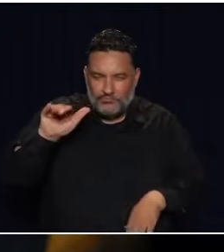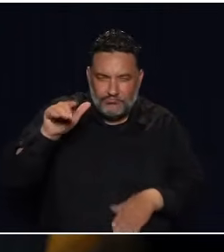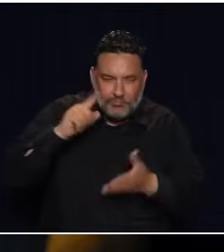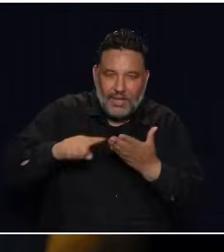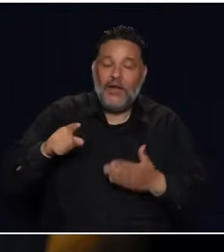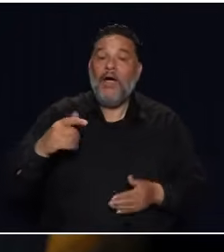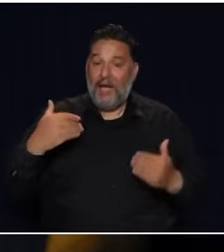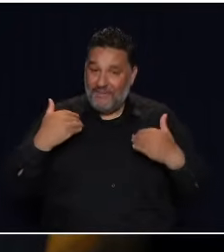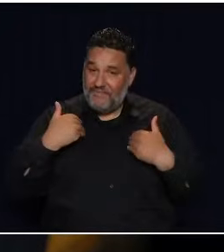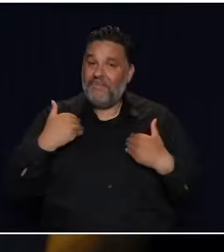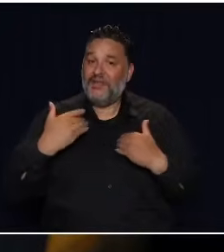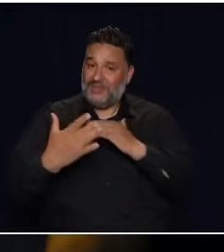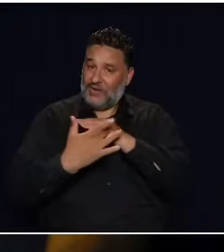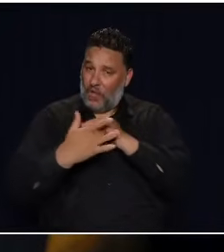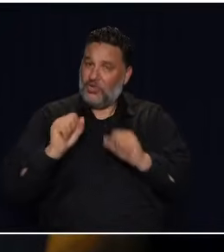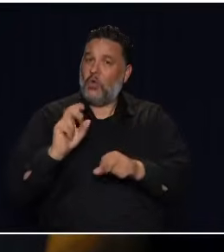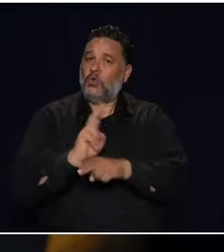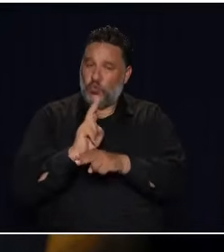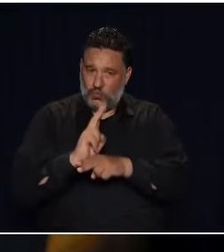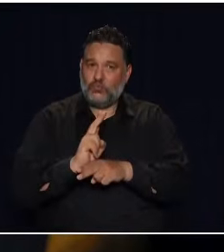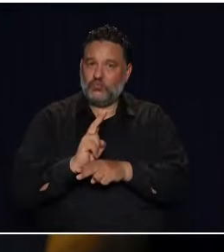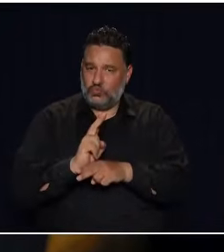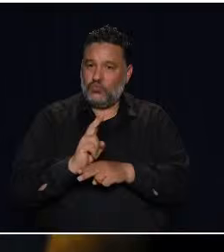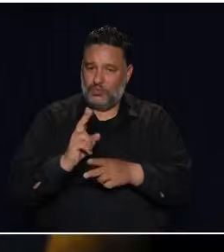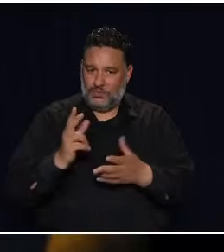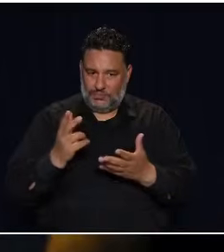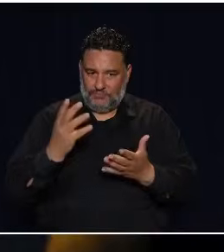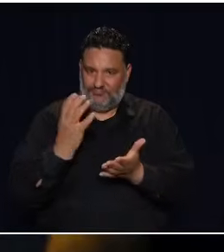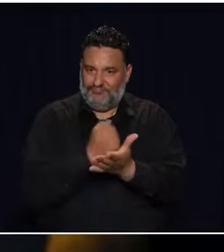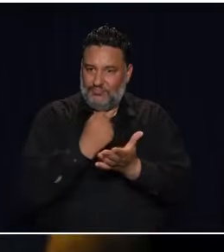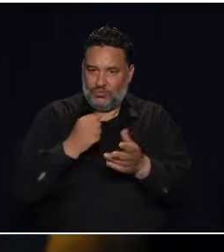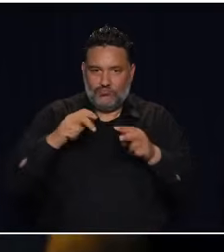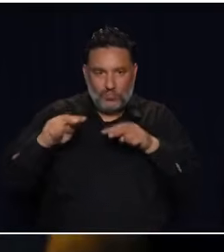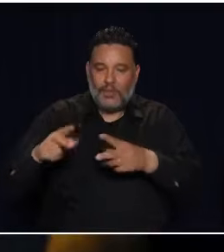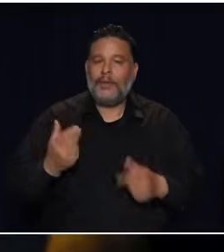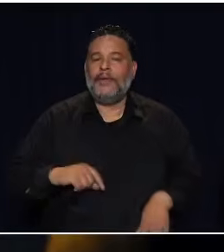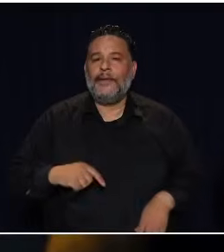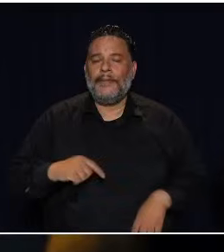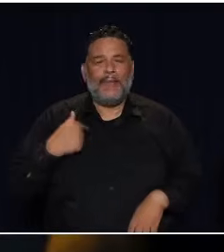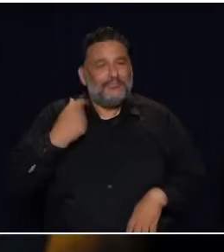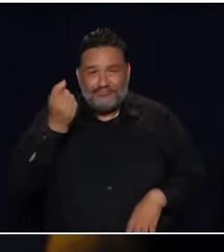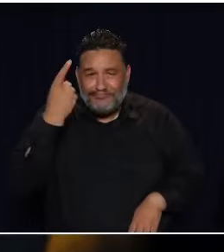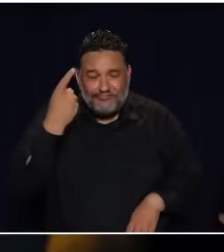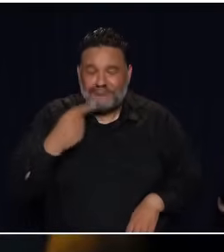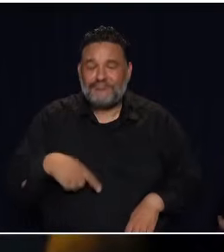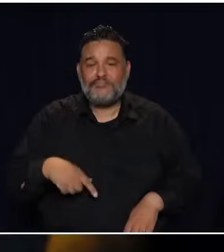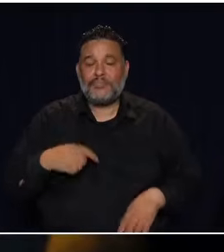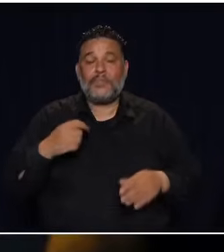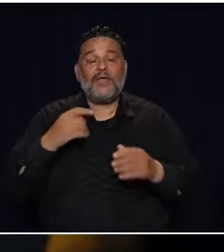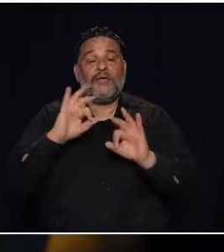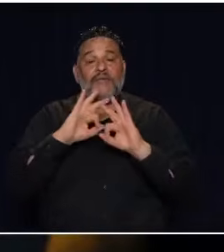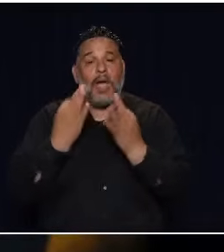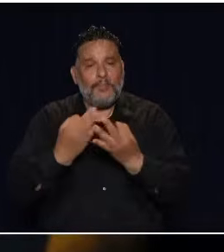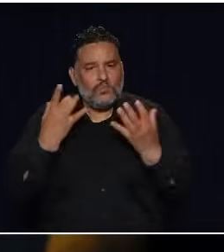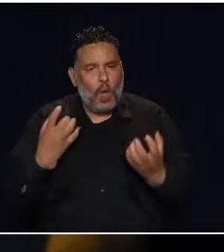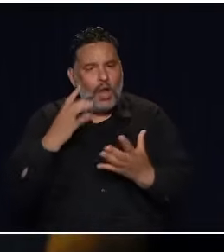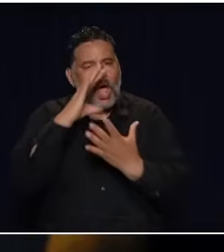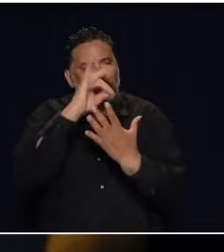THAT NEEDS TO END IMMEDIATELY. THERE IS A TECHNOLOGY SOLUTION, WE WOULD IMPLEMENT IT AND BE